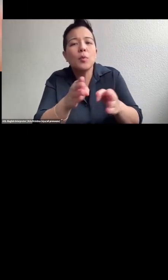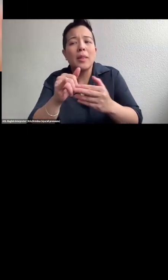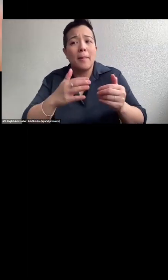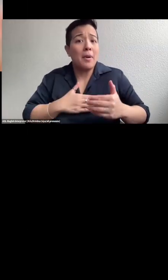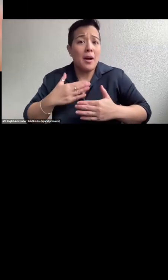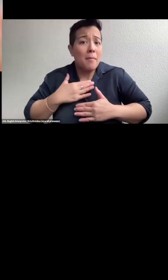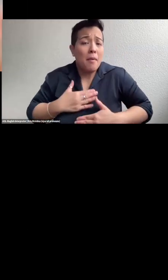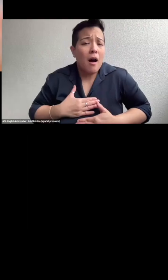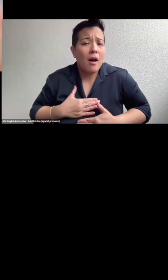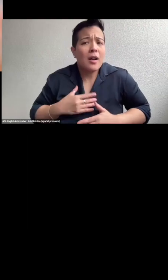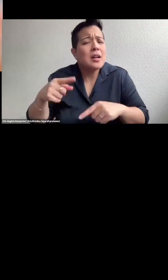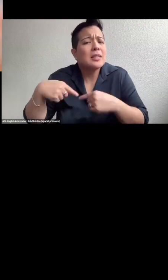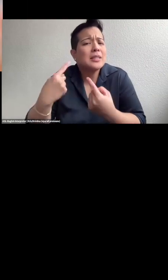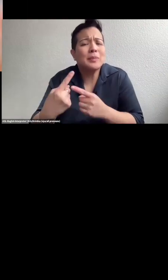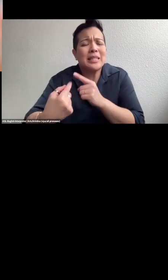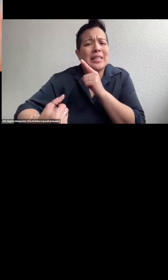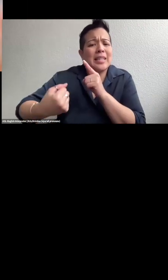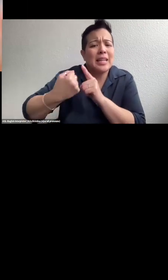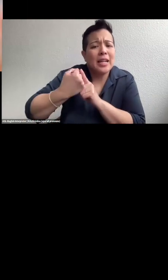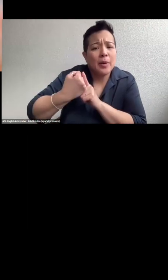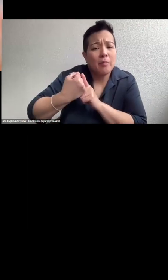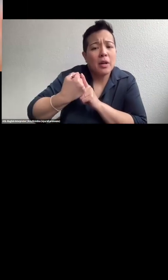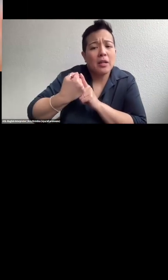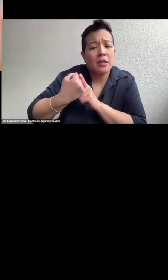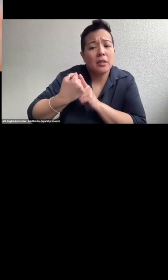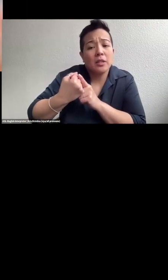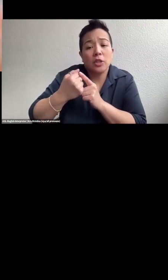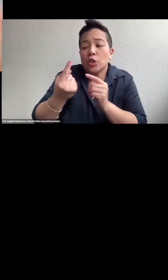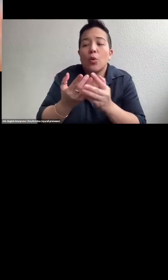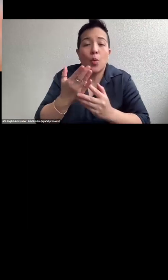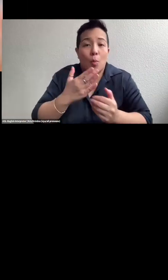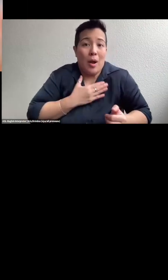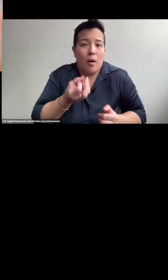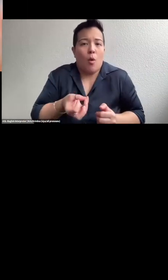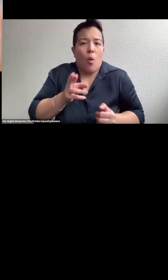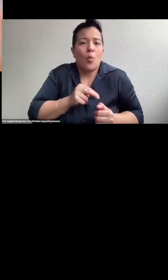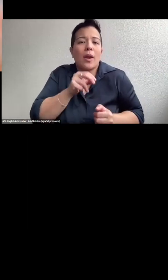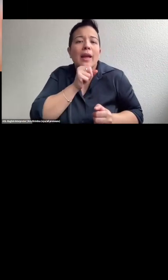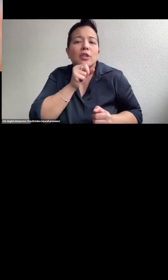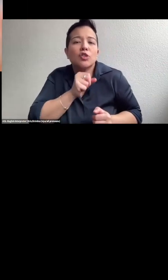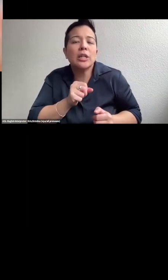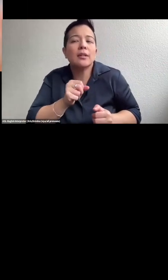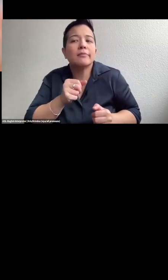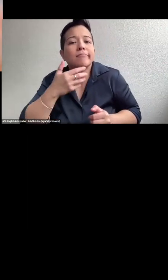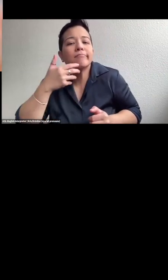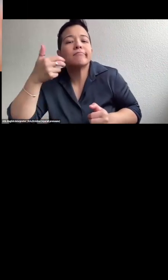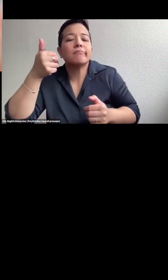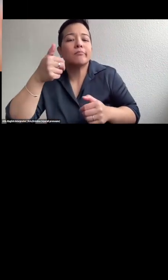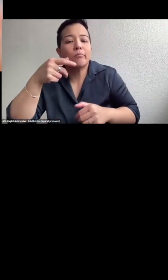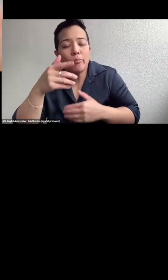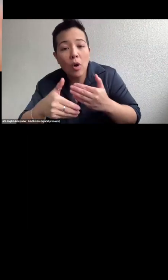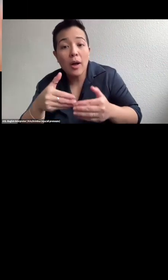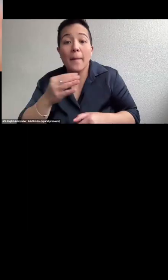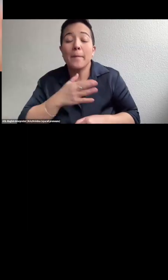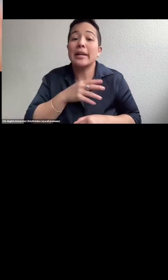has been impacted just through the aging process, and my body and my disability changing as I age,